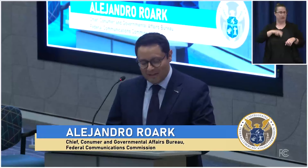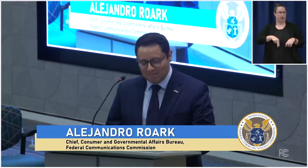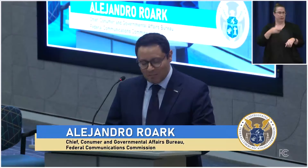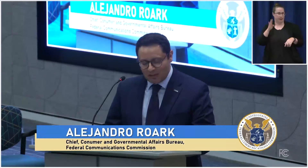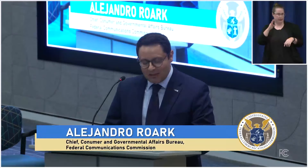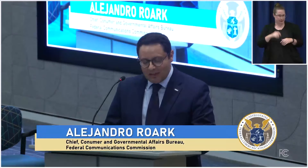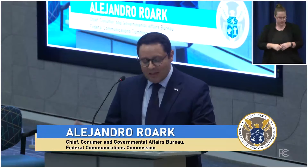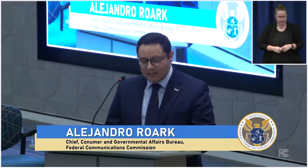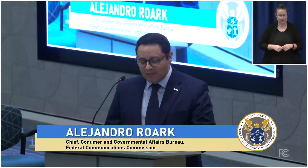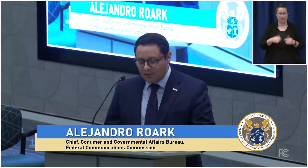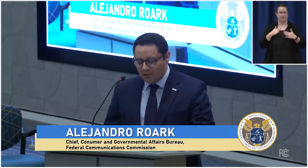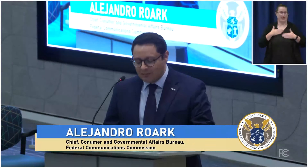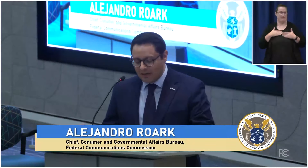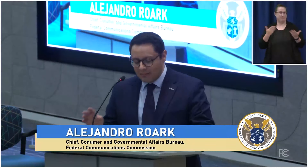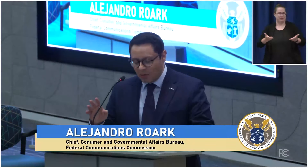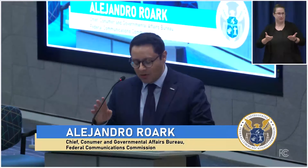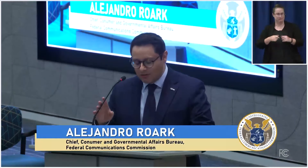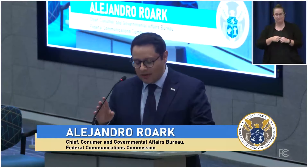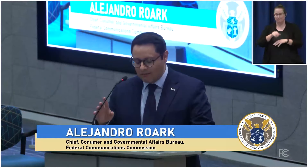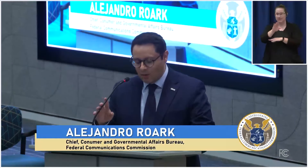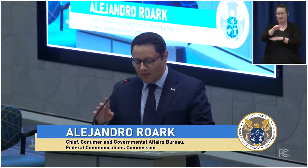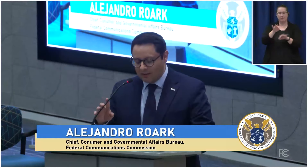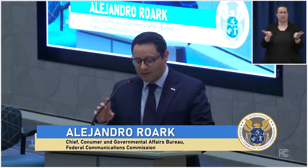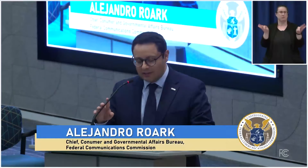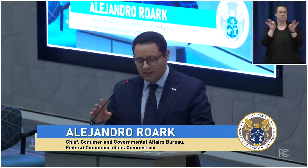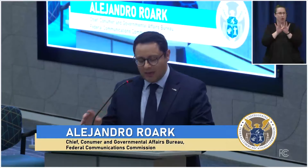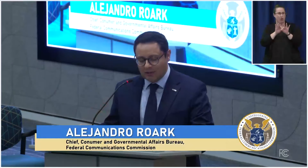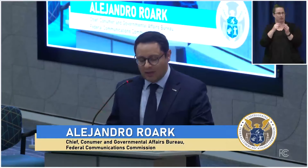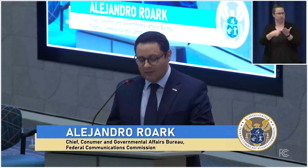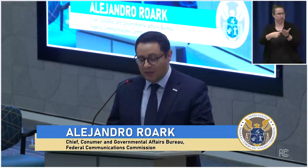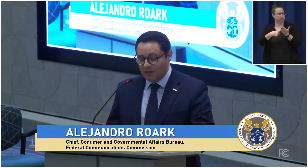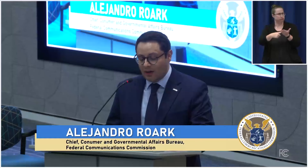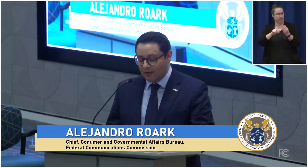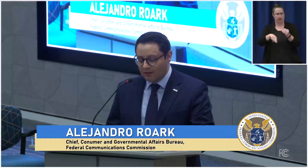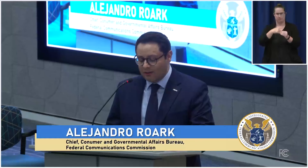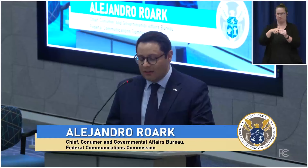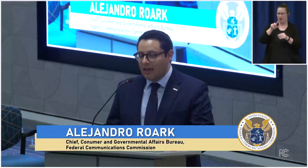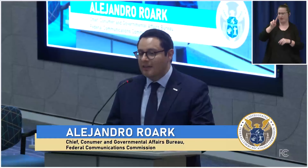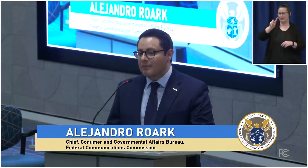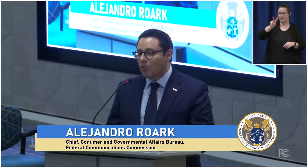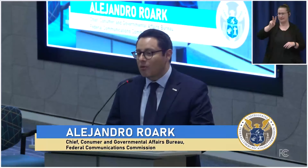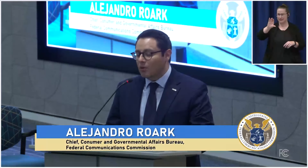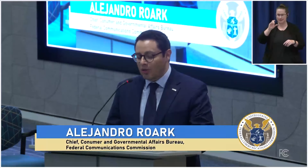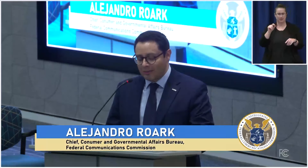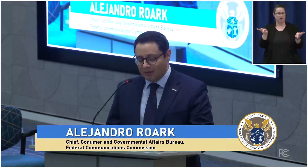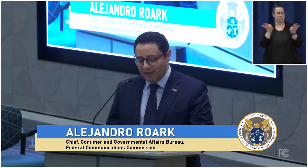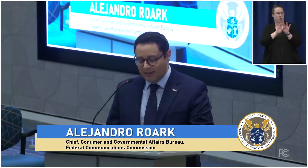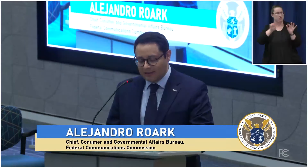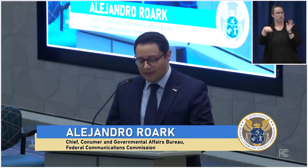SO MAYBE YOUNG PRESENTING I'VE BEEN TOLD I'M WEARING A BLUE SUIT AND BLUE TIE SO HAPPY TO BE HERE THIS